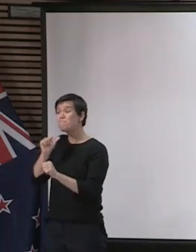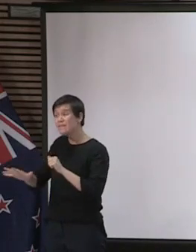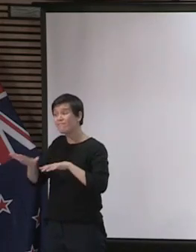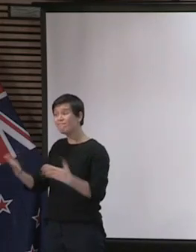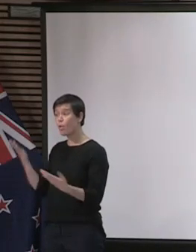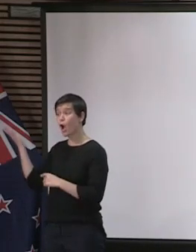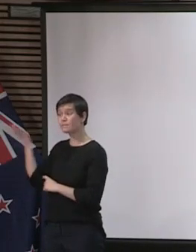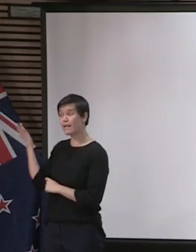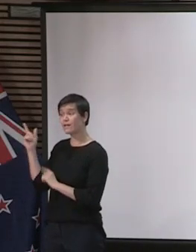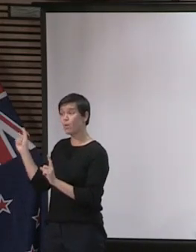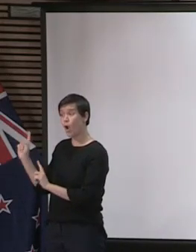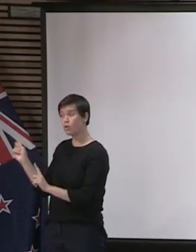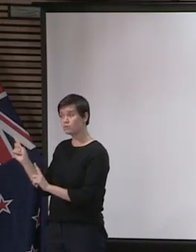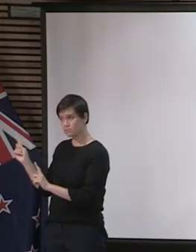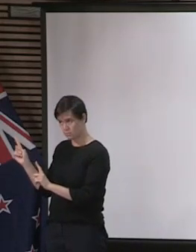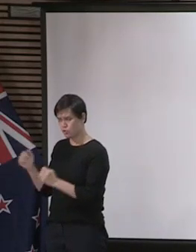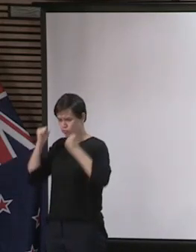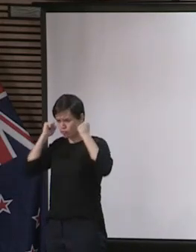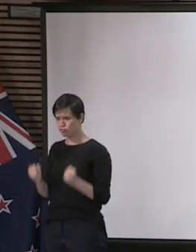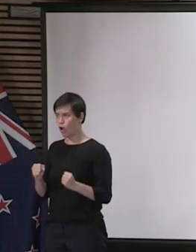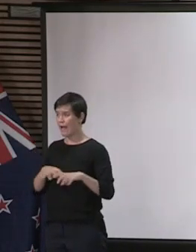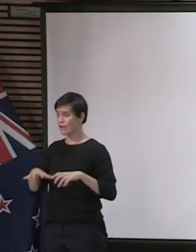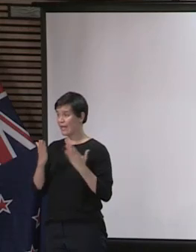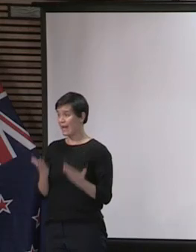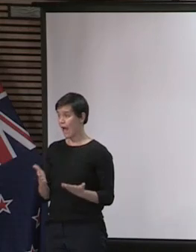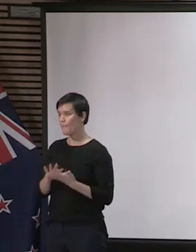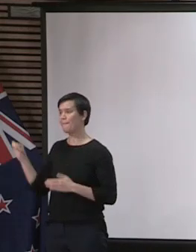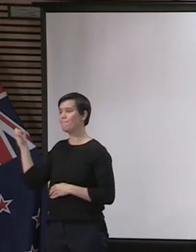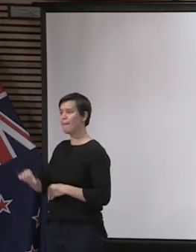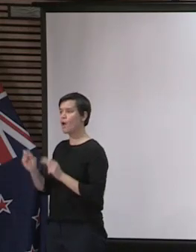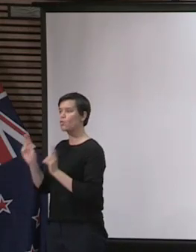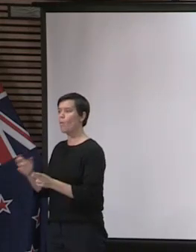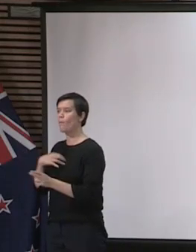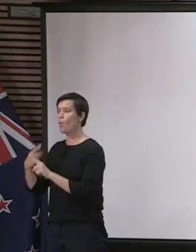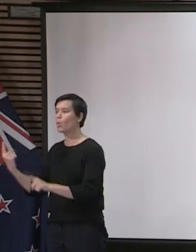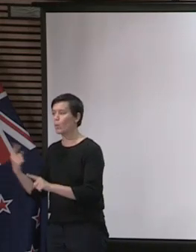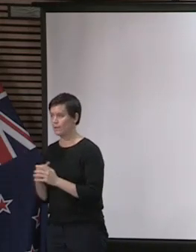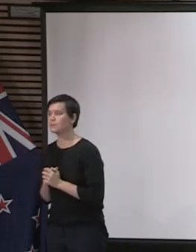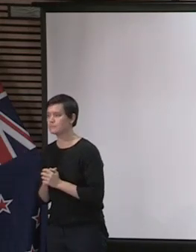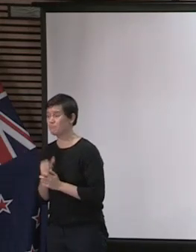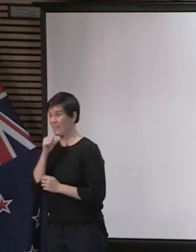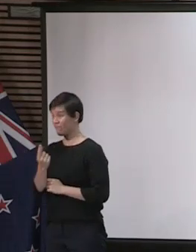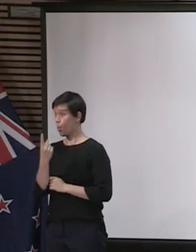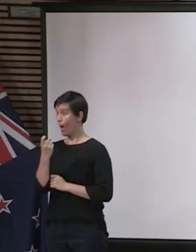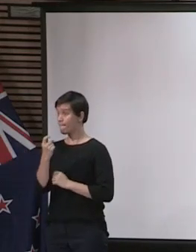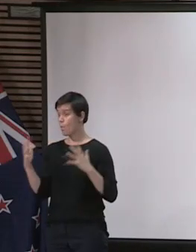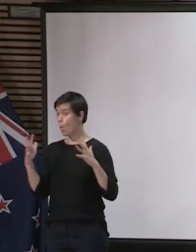that actually the best thin that we can do for them is to get back to normal life as soon as possible. What we have